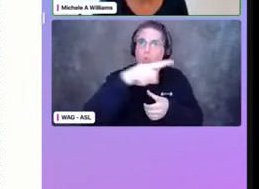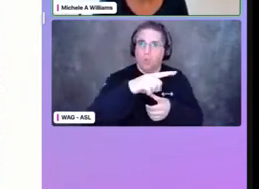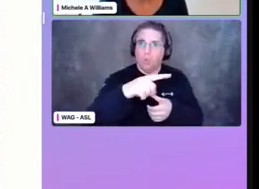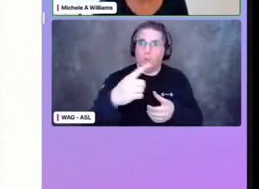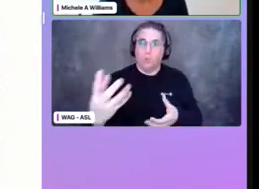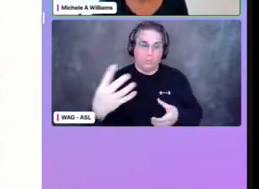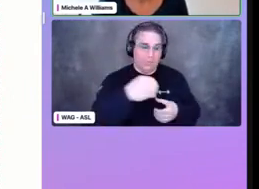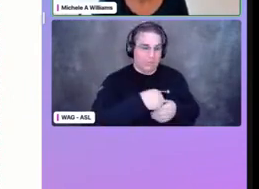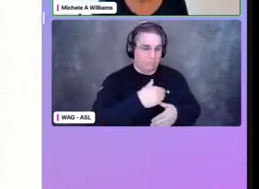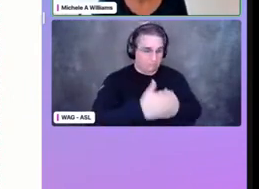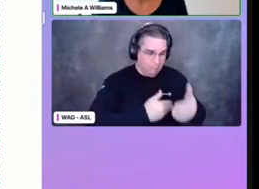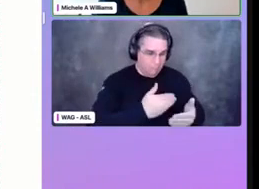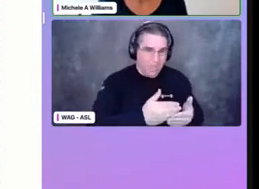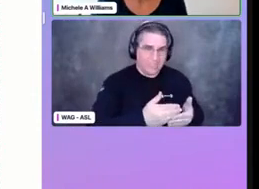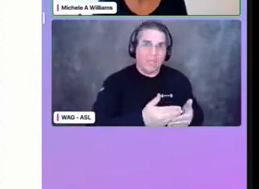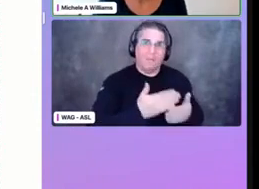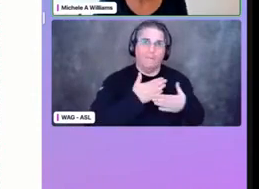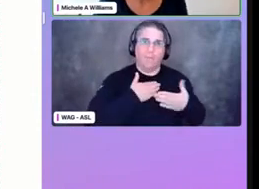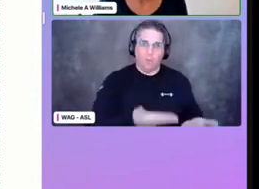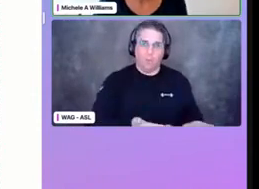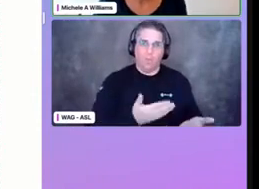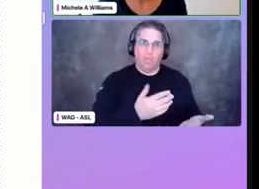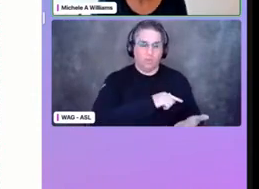including those early, perspectives and often and